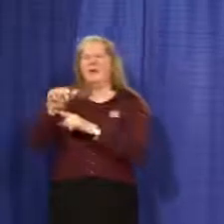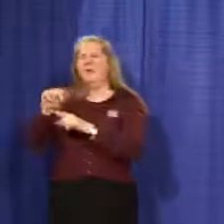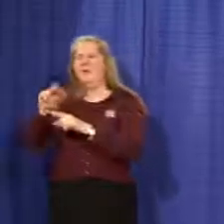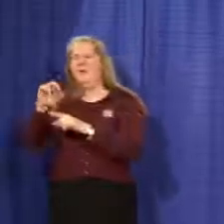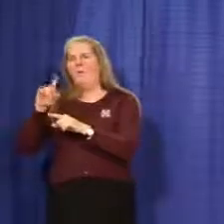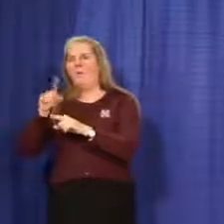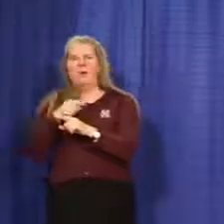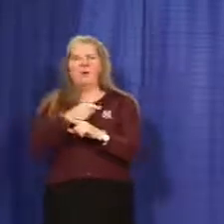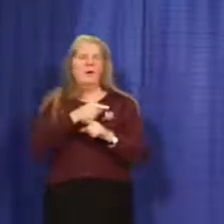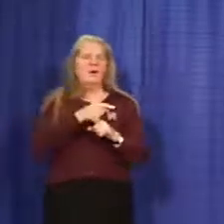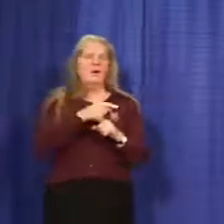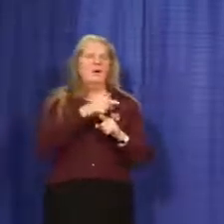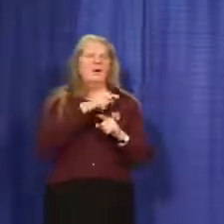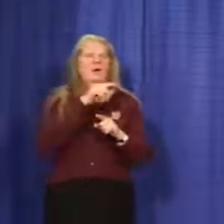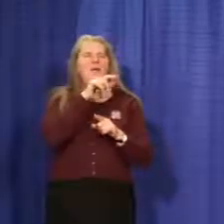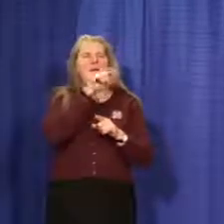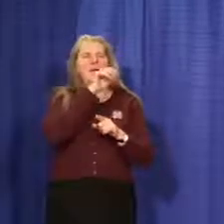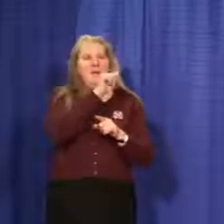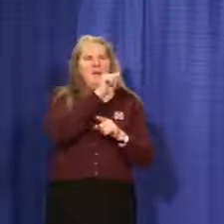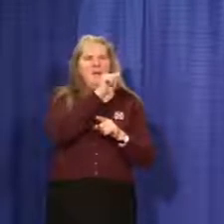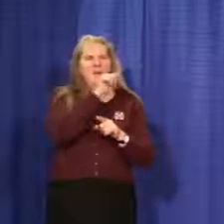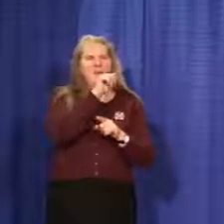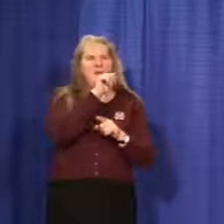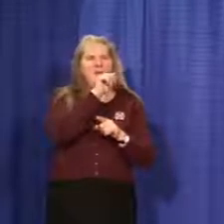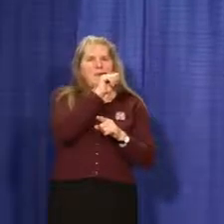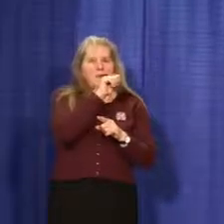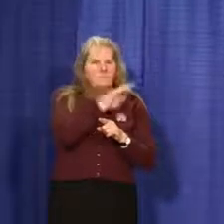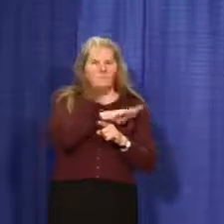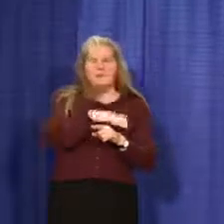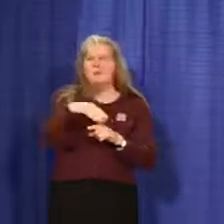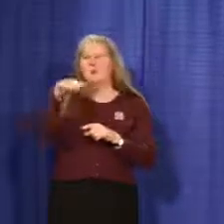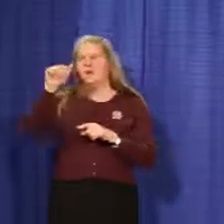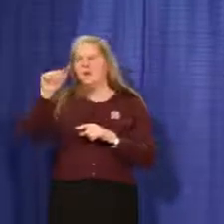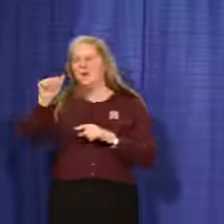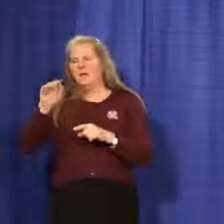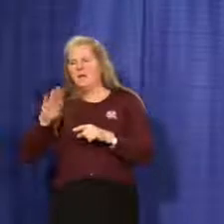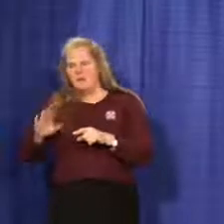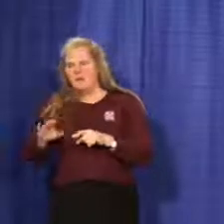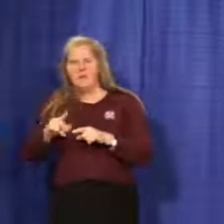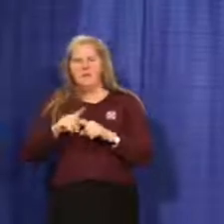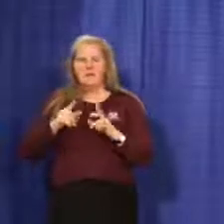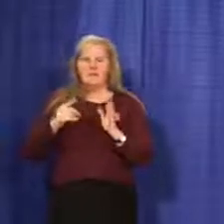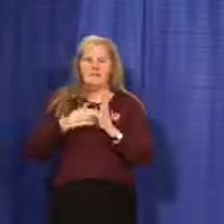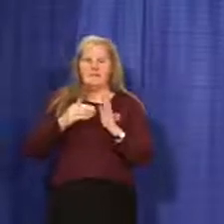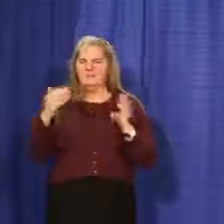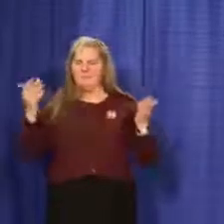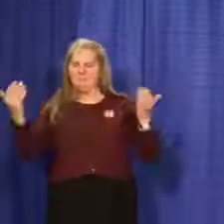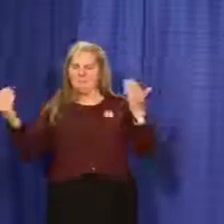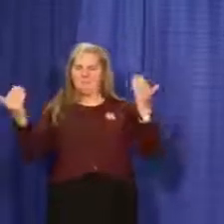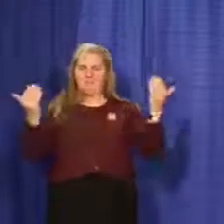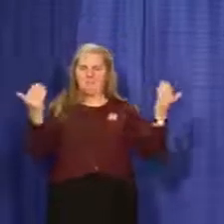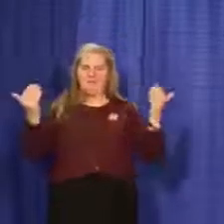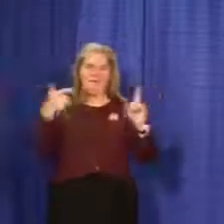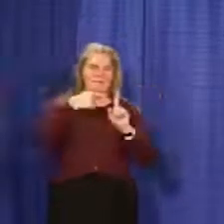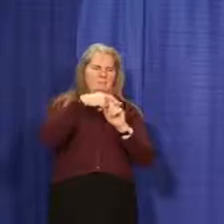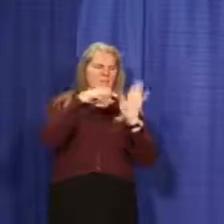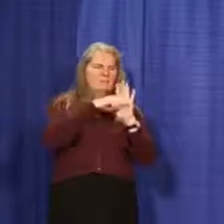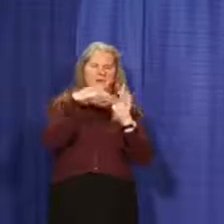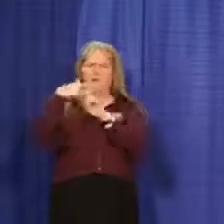with the other B that is missing compared to the Quadra valent but there is still that sort of slight trade-off.